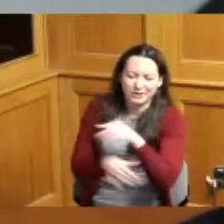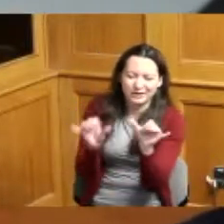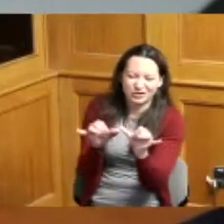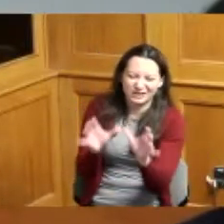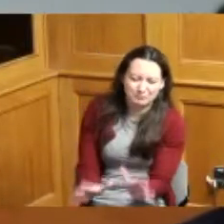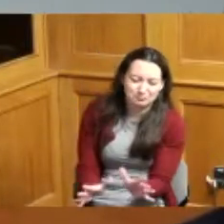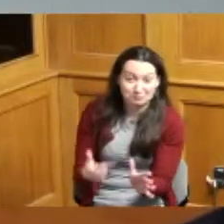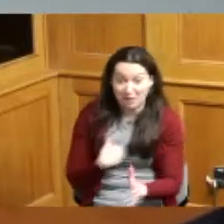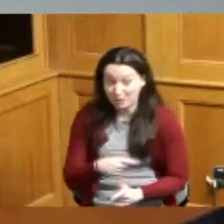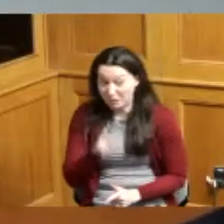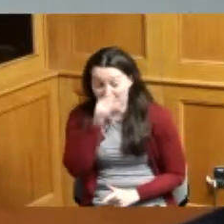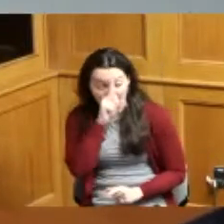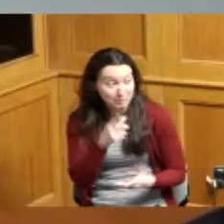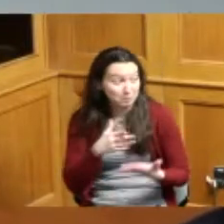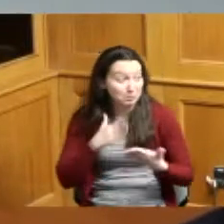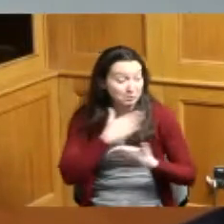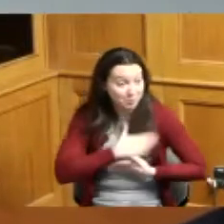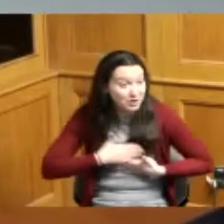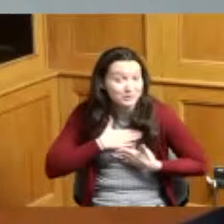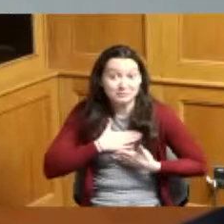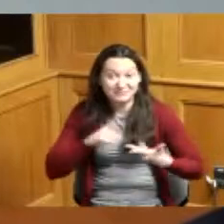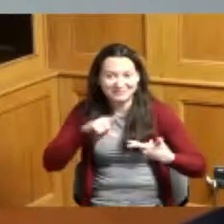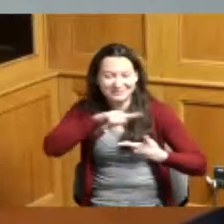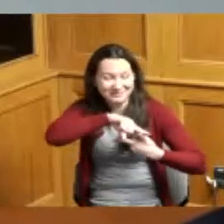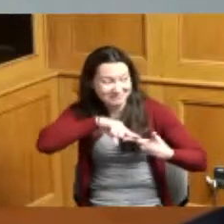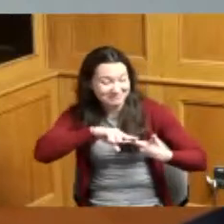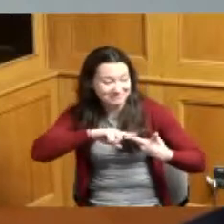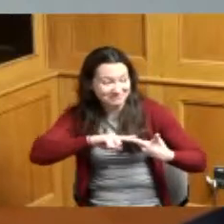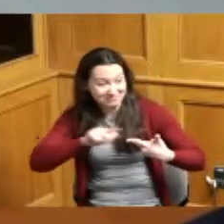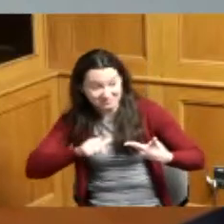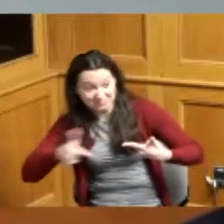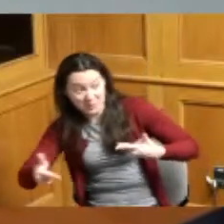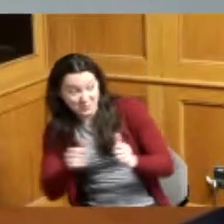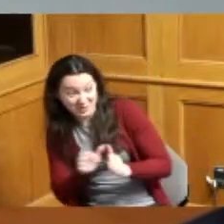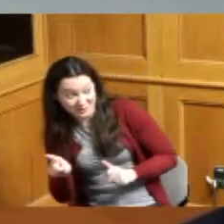would imagine he might appreciate me deferring to him uh on those first since they are by these one